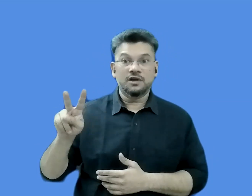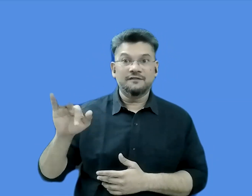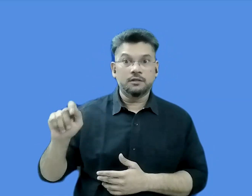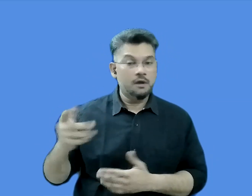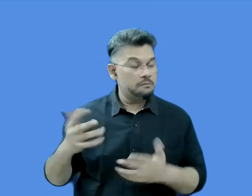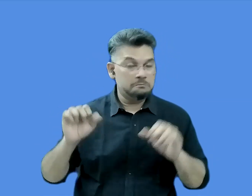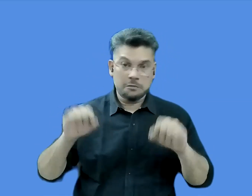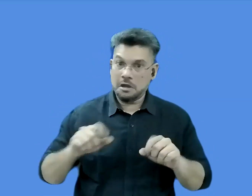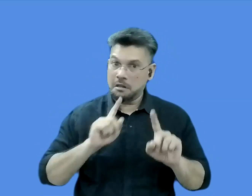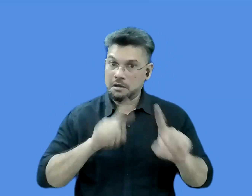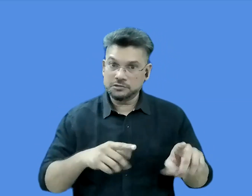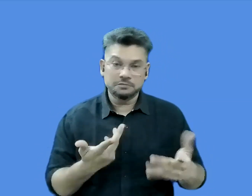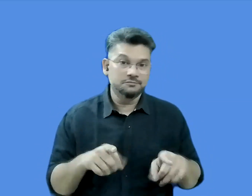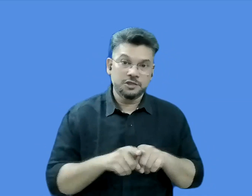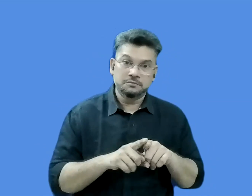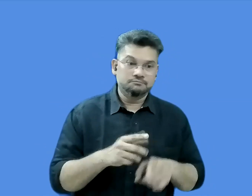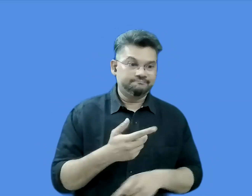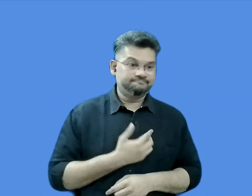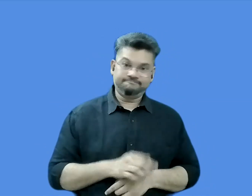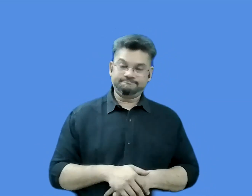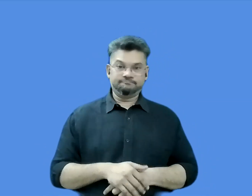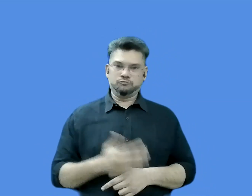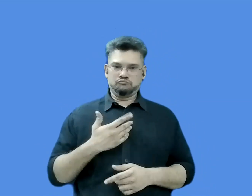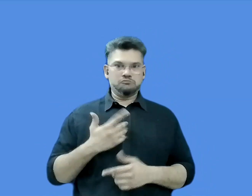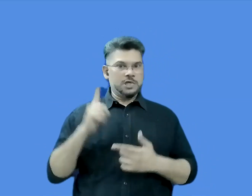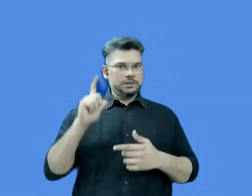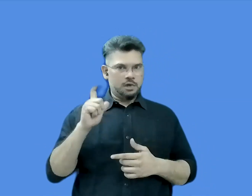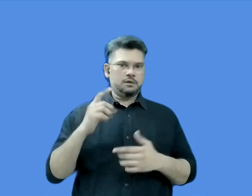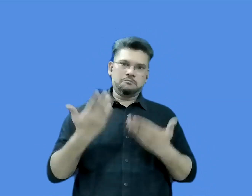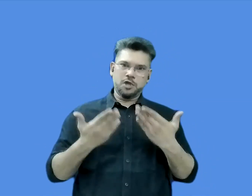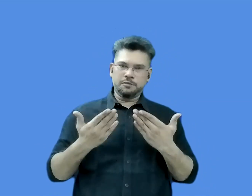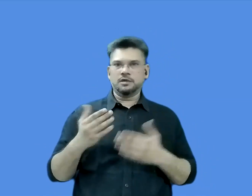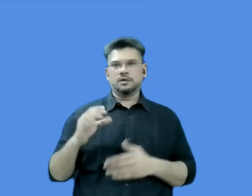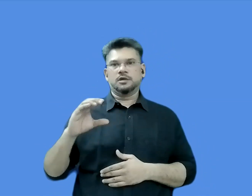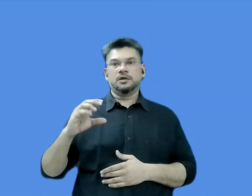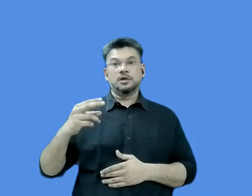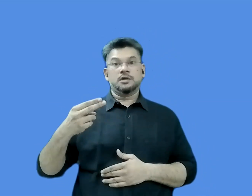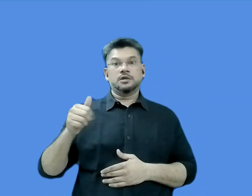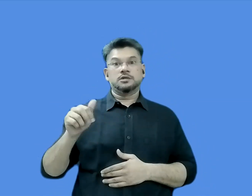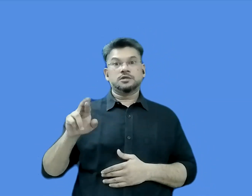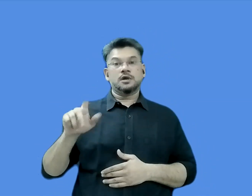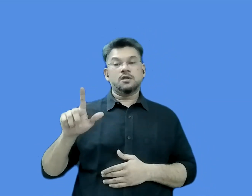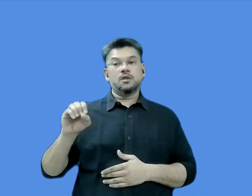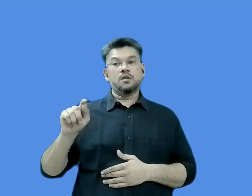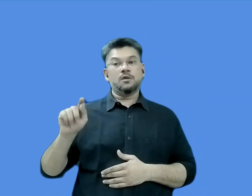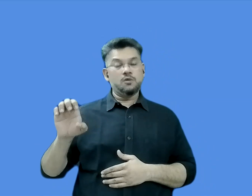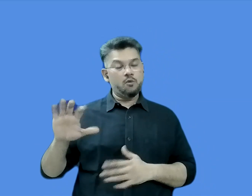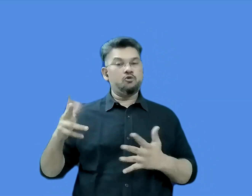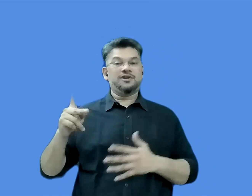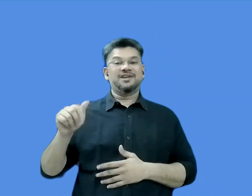maybe Charlotte Axelsson and Kavita Brahmbhatt could answer, probably either for UNICEF or WFP. We'll be able to start